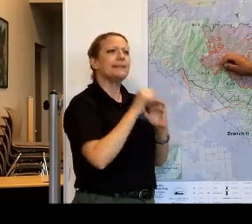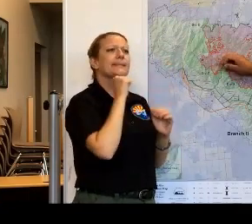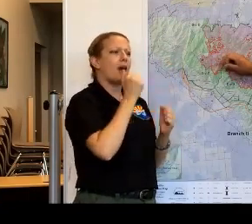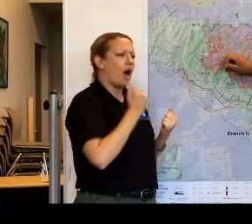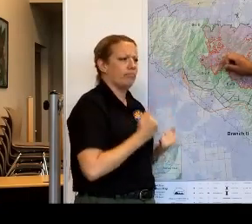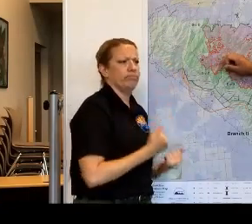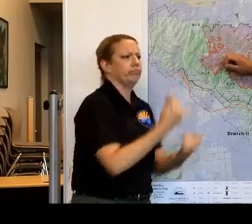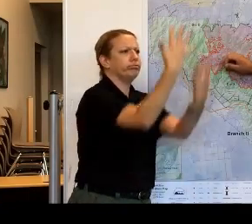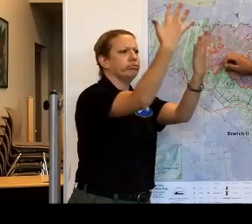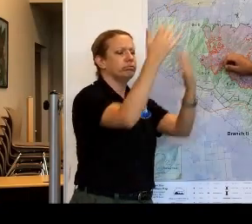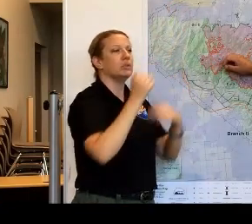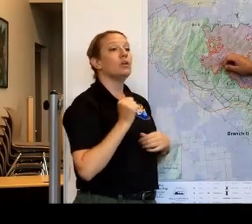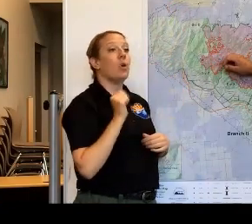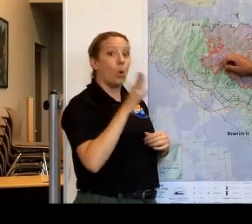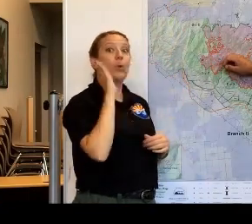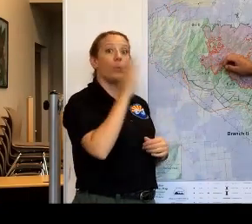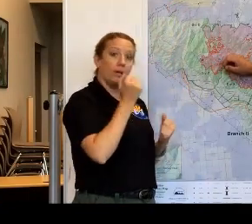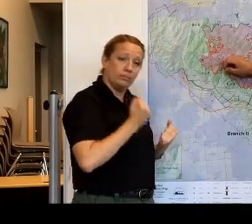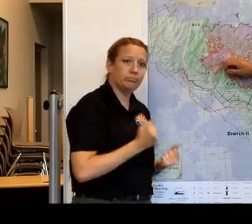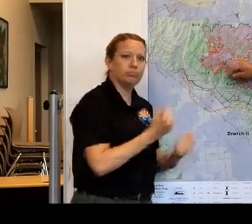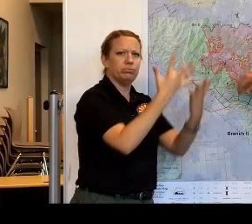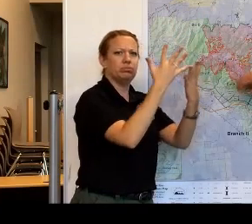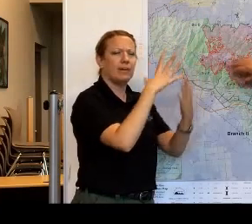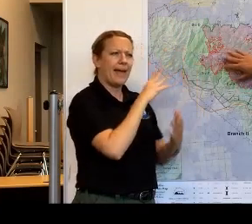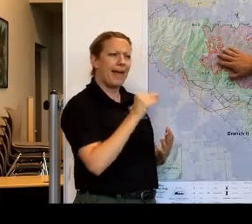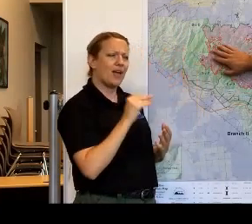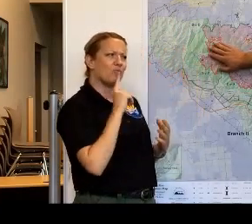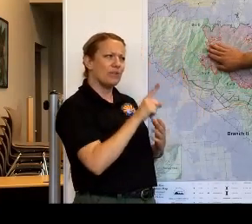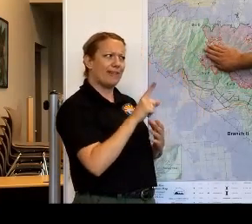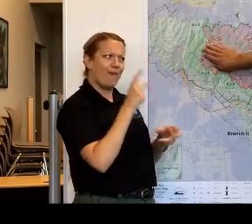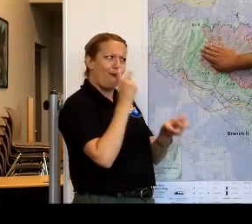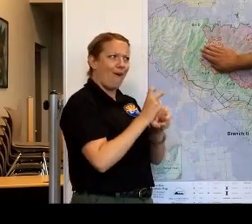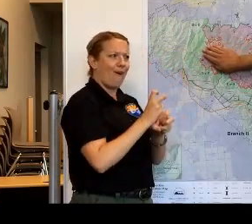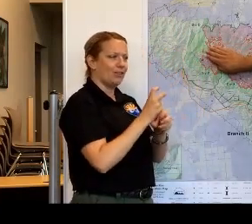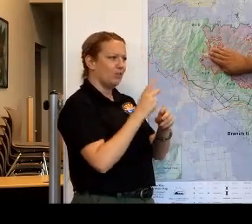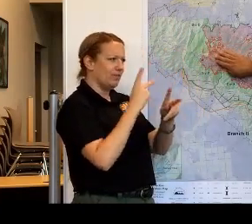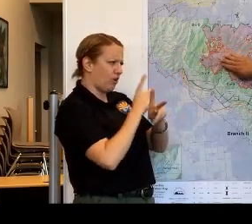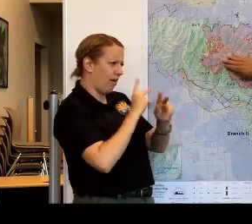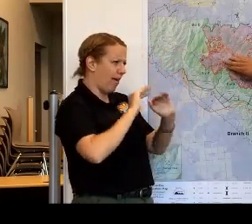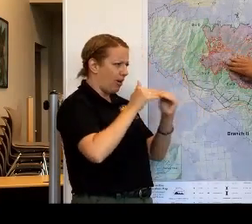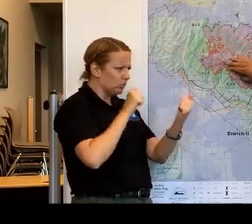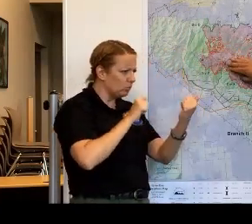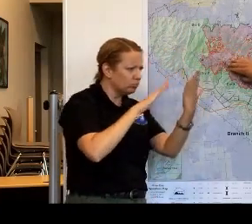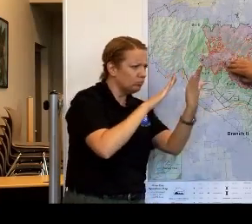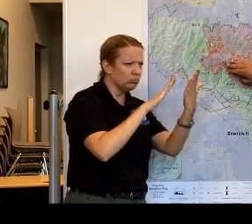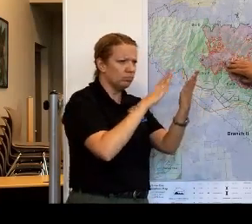to to stop the fire as a firefighter. So you get up here higher in elevation and